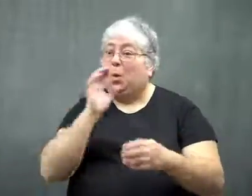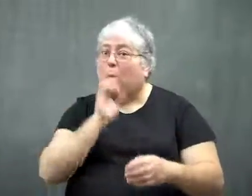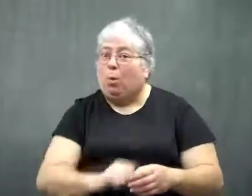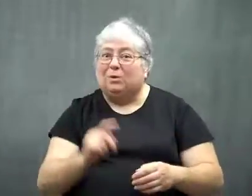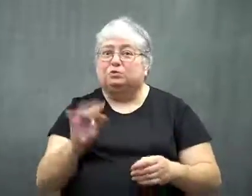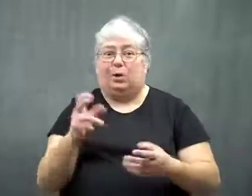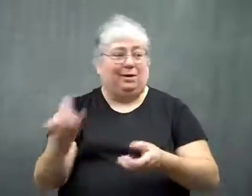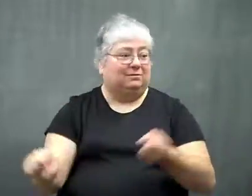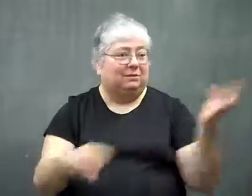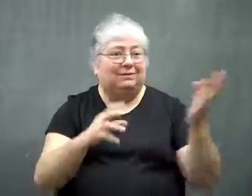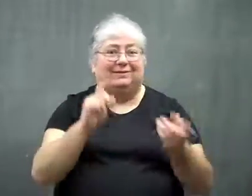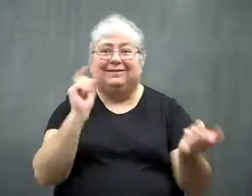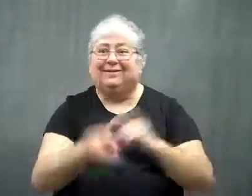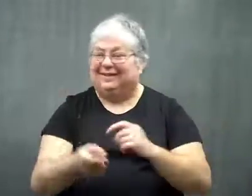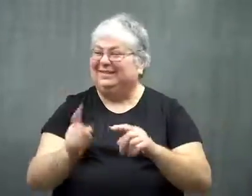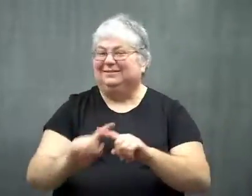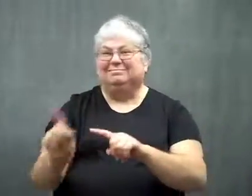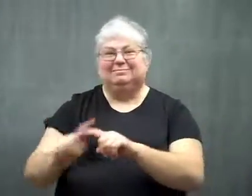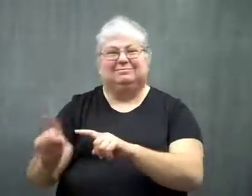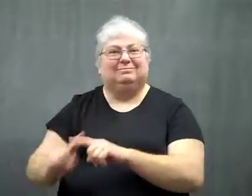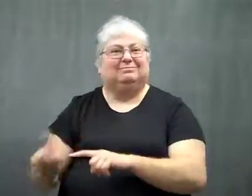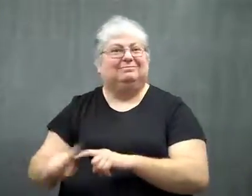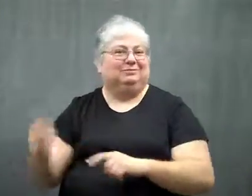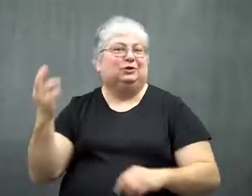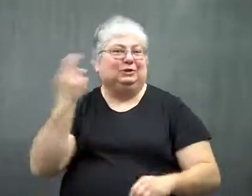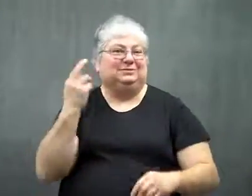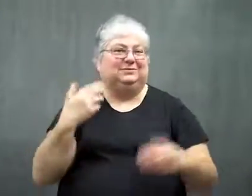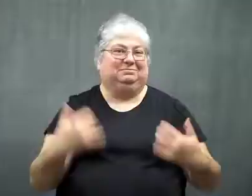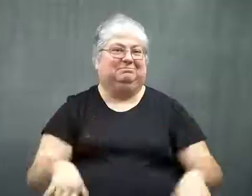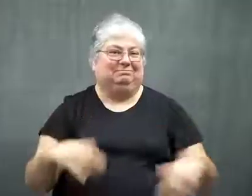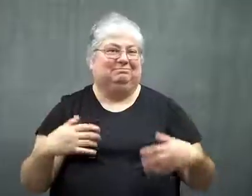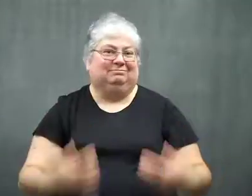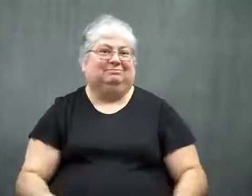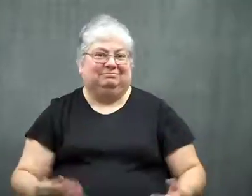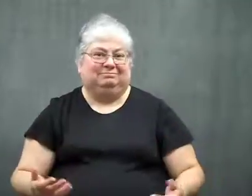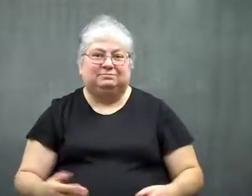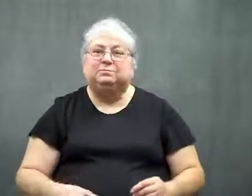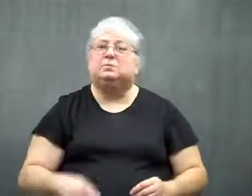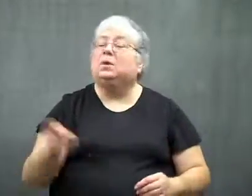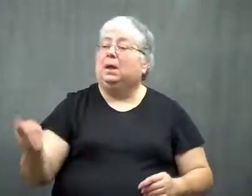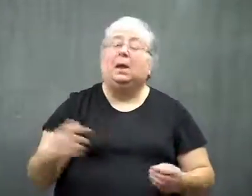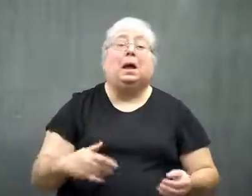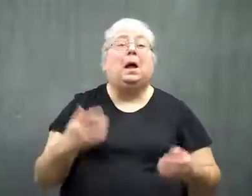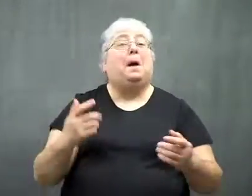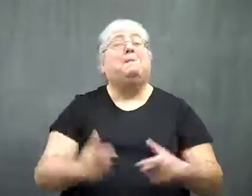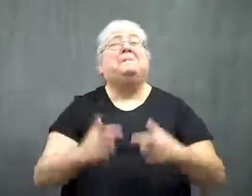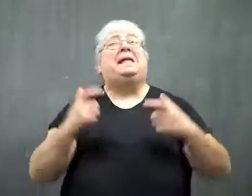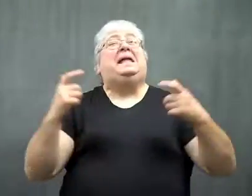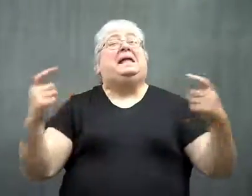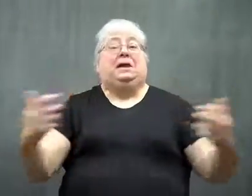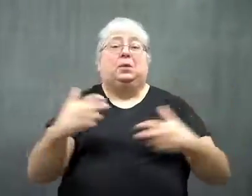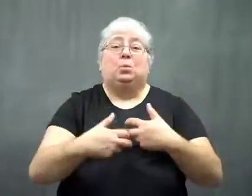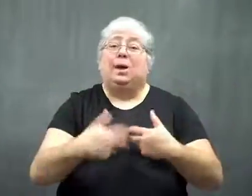Older trucks need to be replaced. There are a lot of reasons for the expenditures.